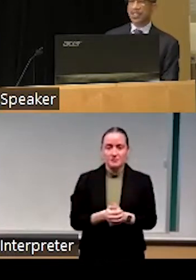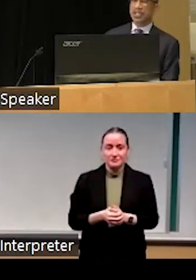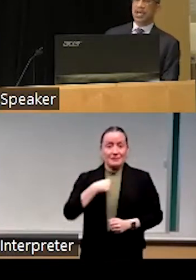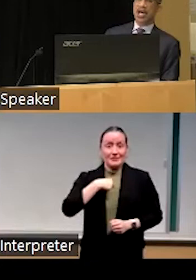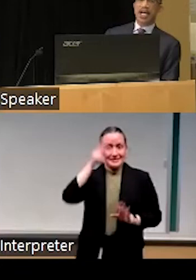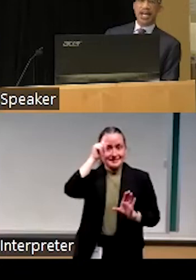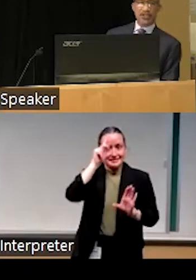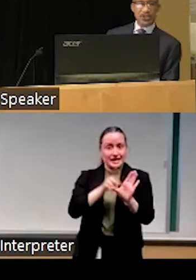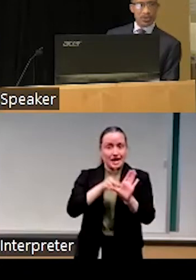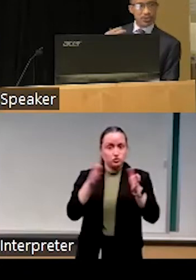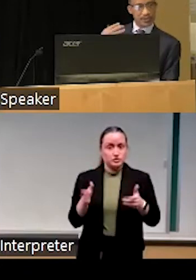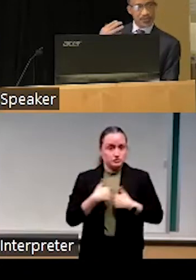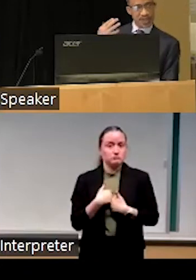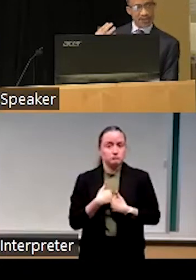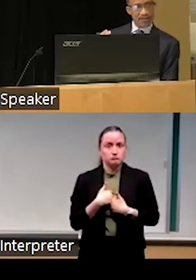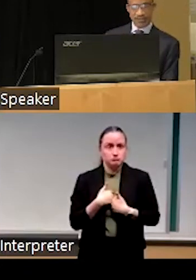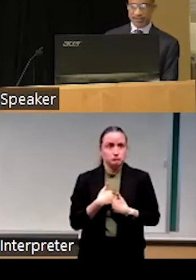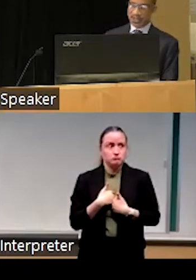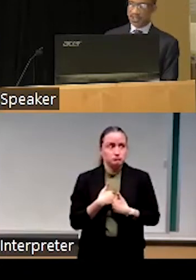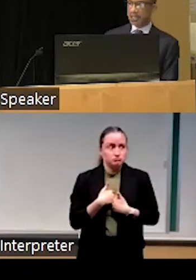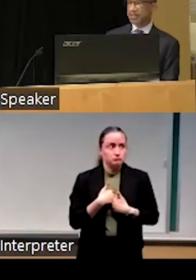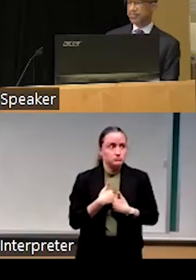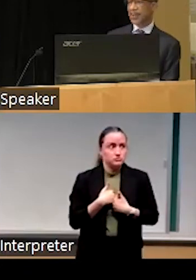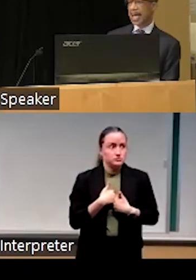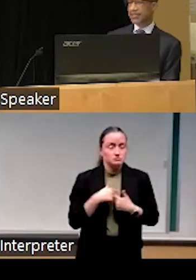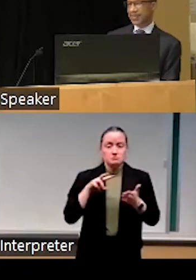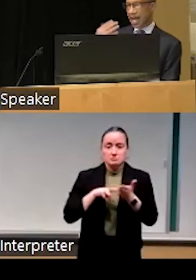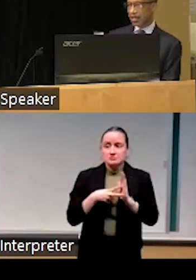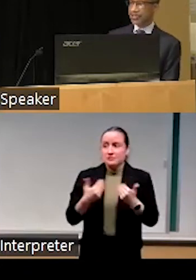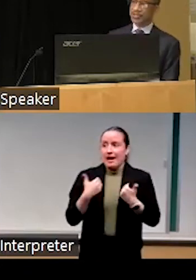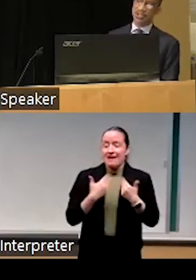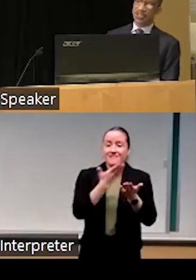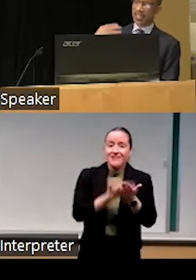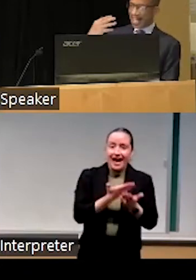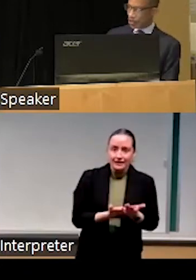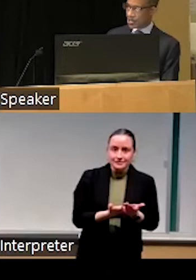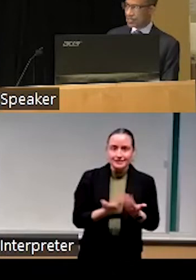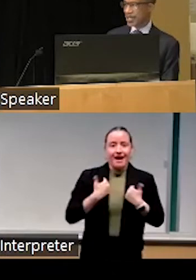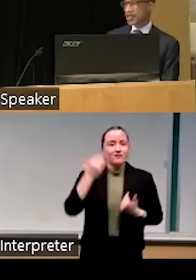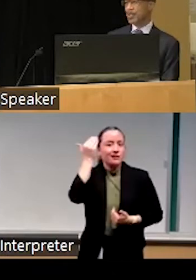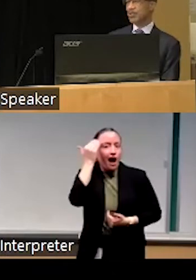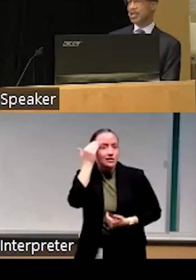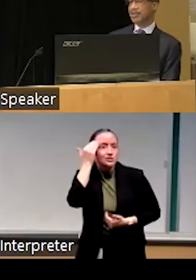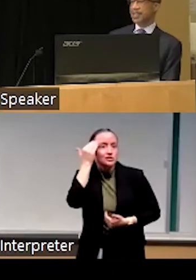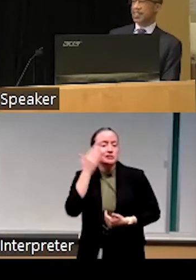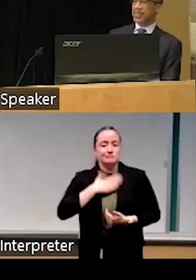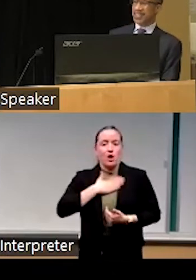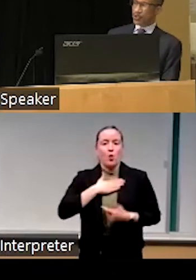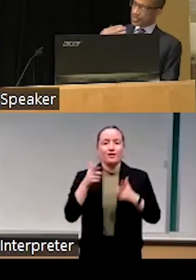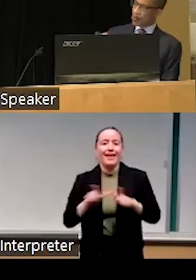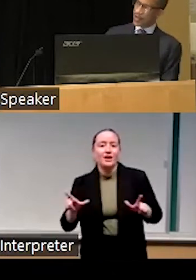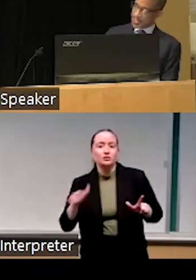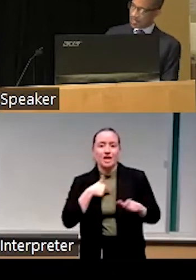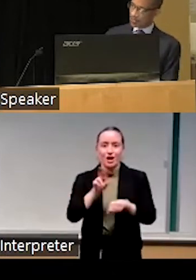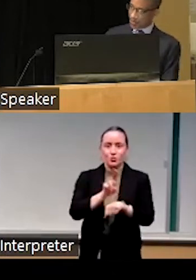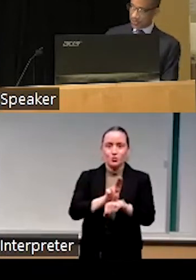I have a certain set of facts knowledge a language that I speak with that sort of Separates Me from